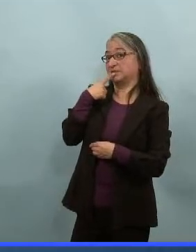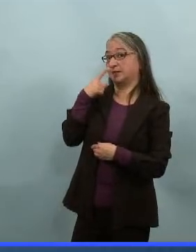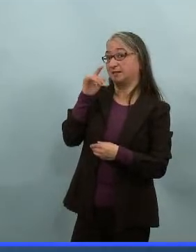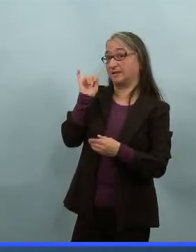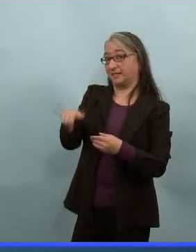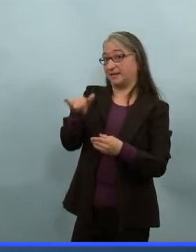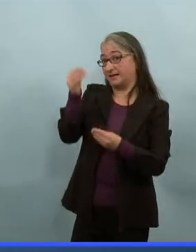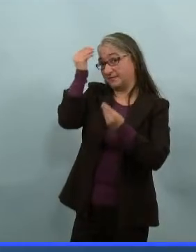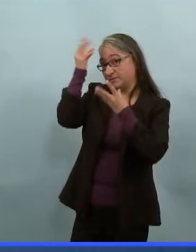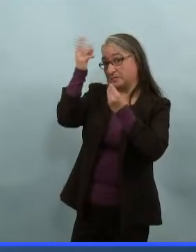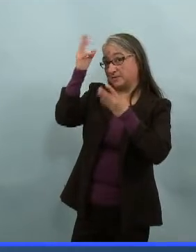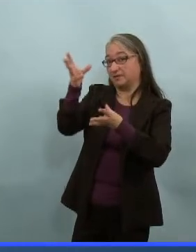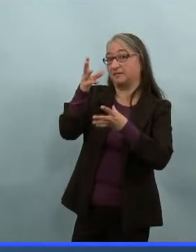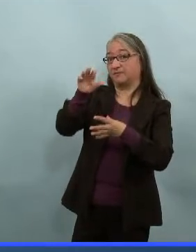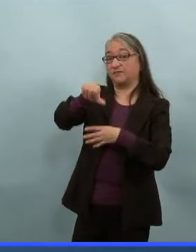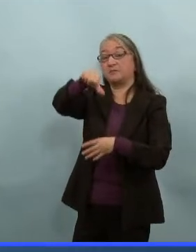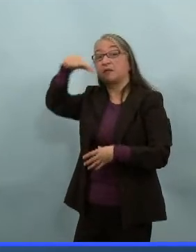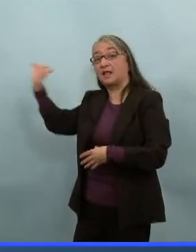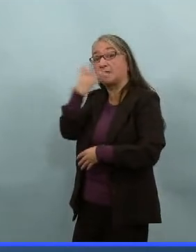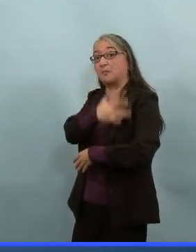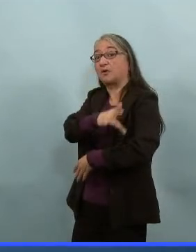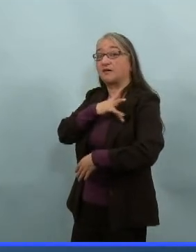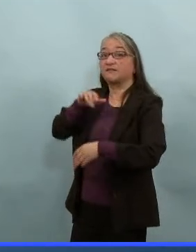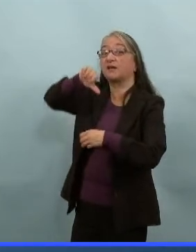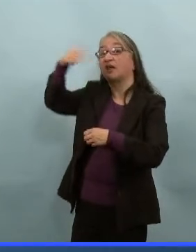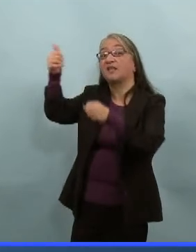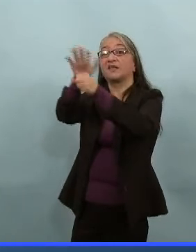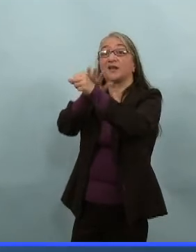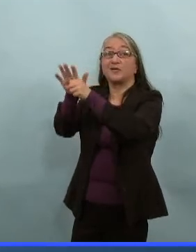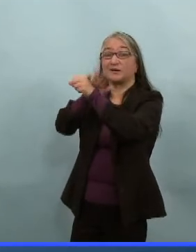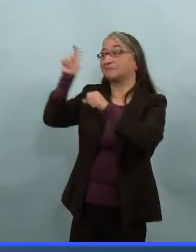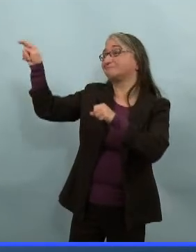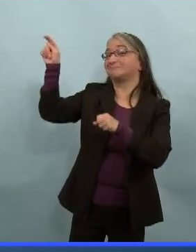uh inc while it is encouraging uh maybe if you could just reiterate some of the